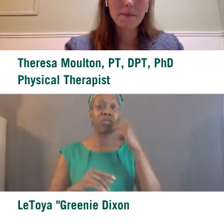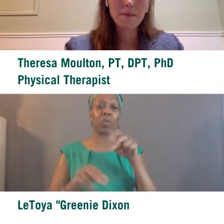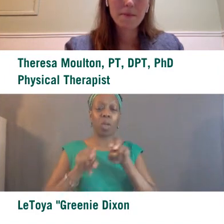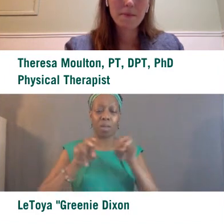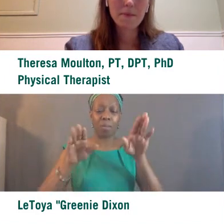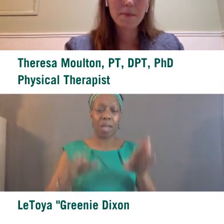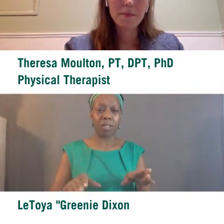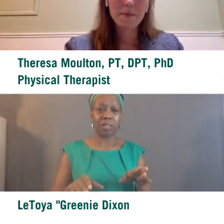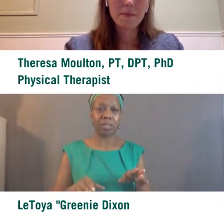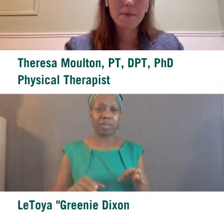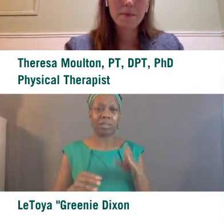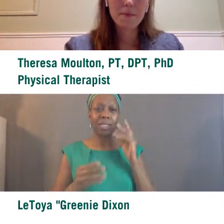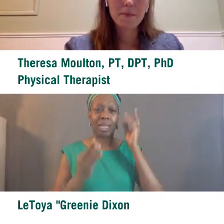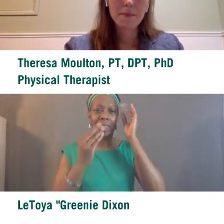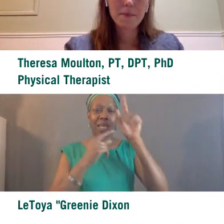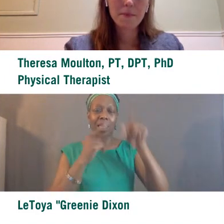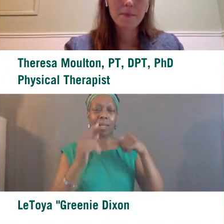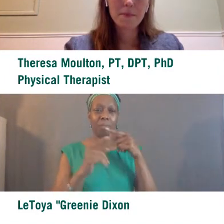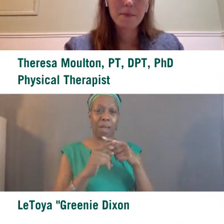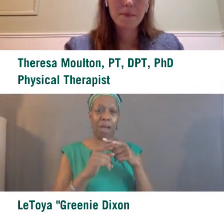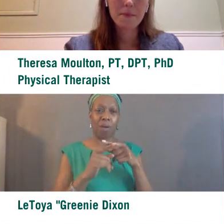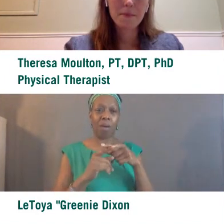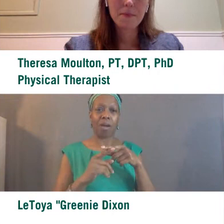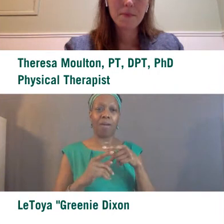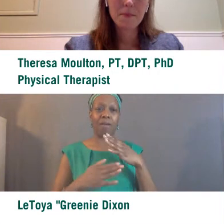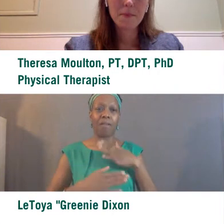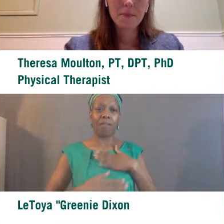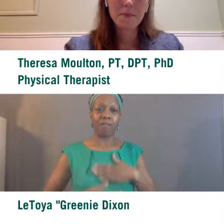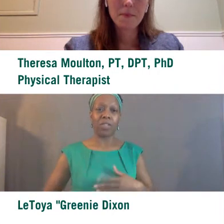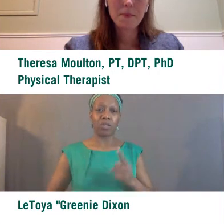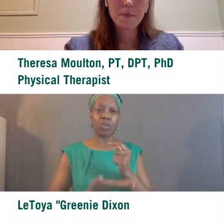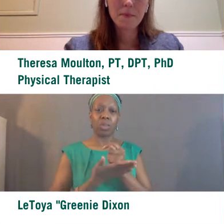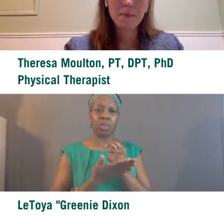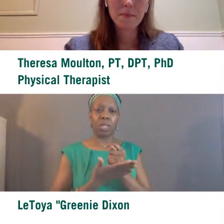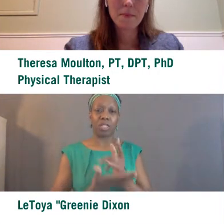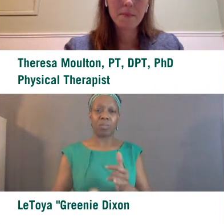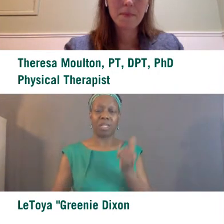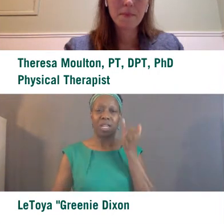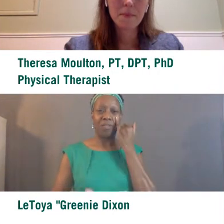based on fascia manipulation. So looking at the fascia and looking at manipulation